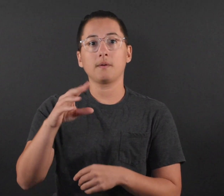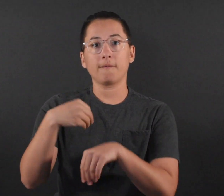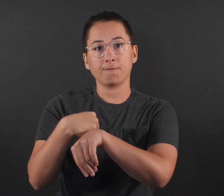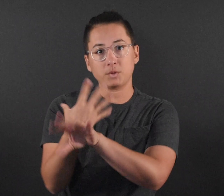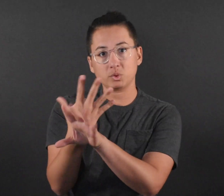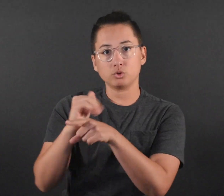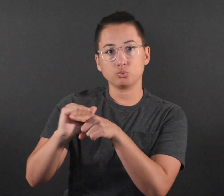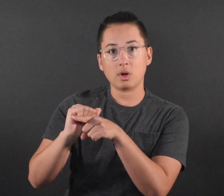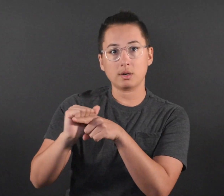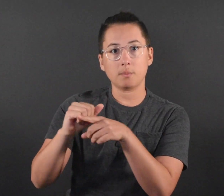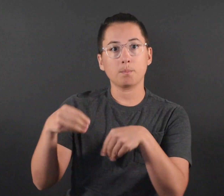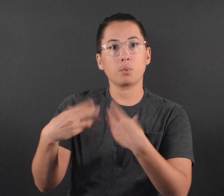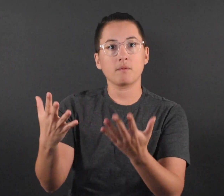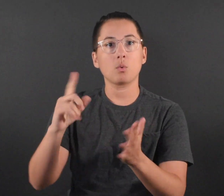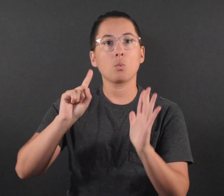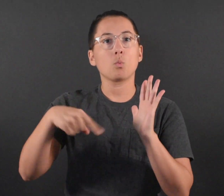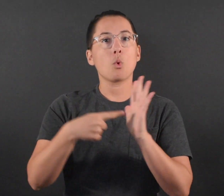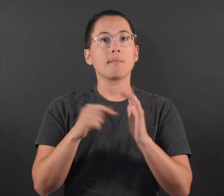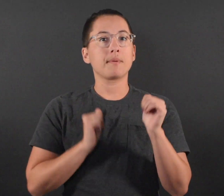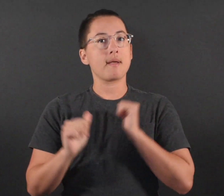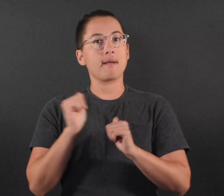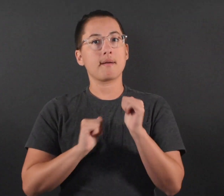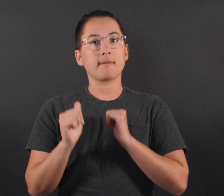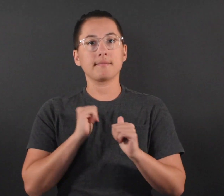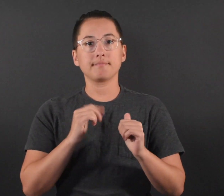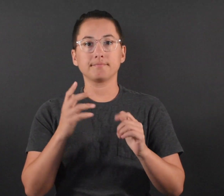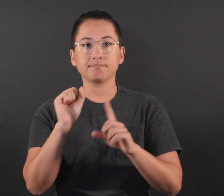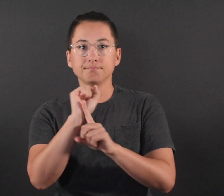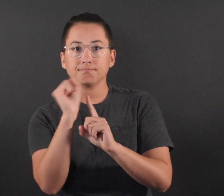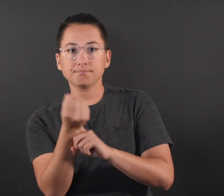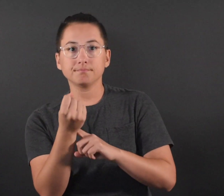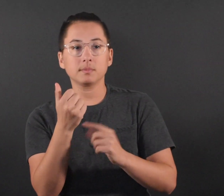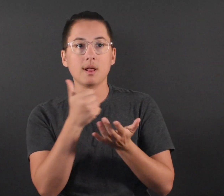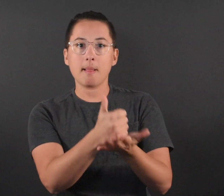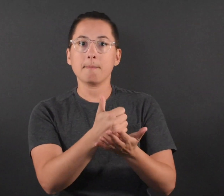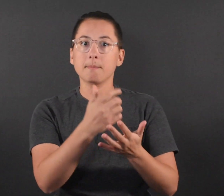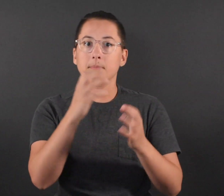provides role-playing simulations to help educators and school staff